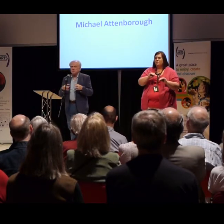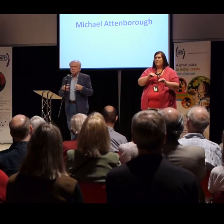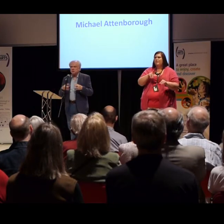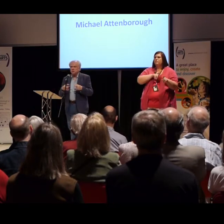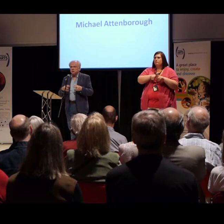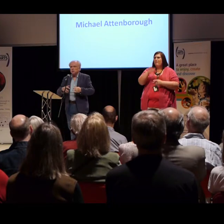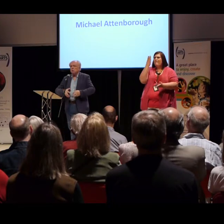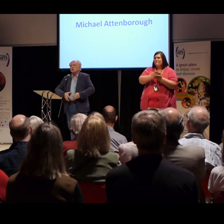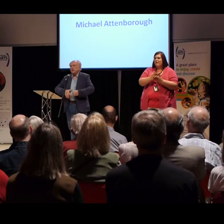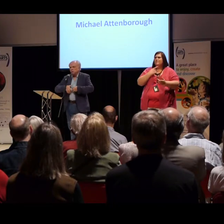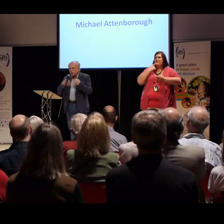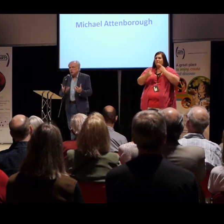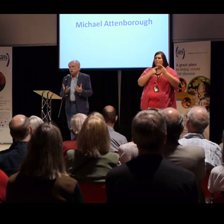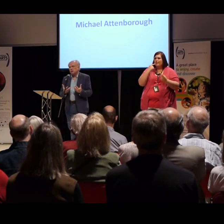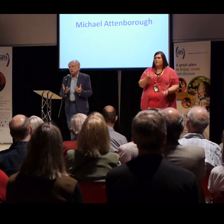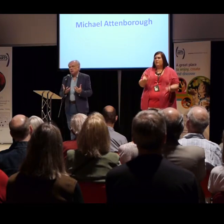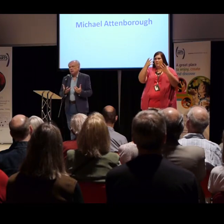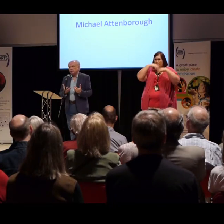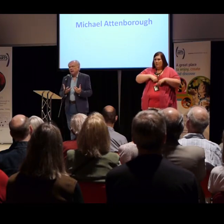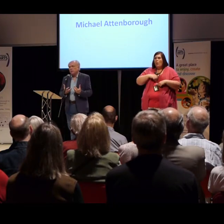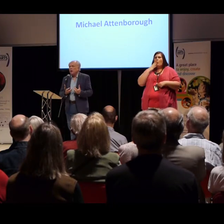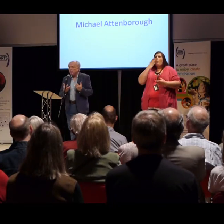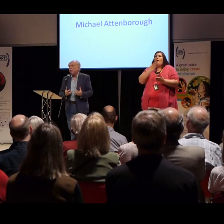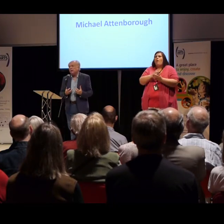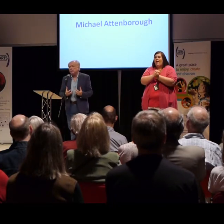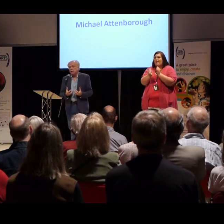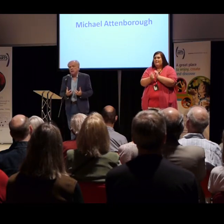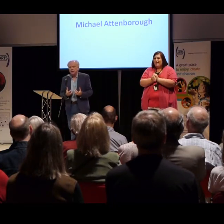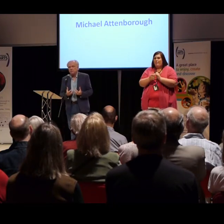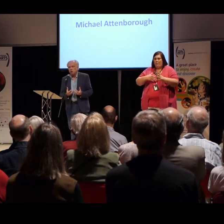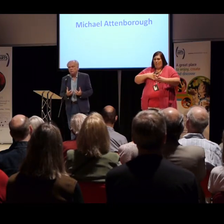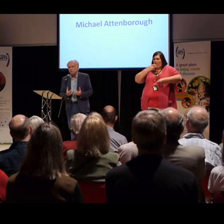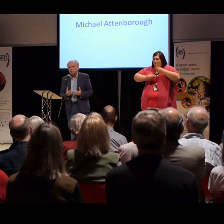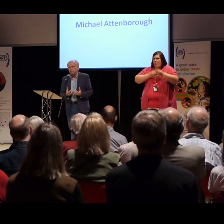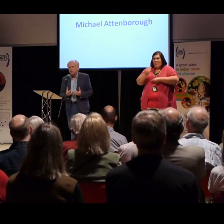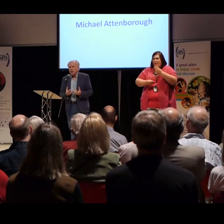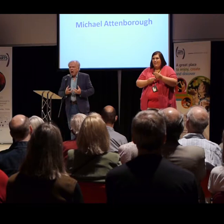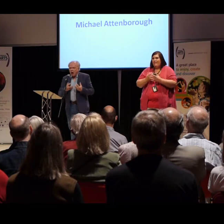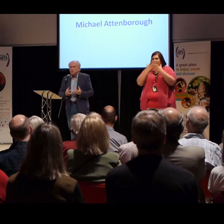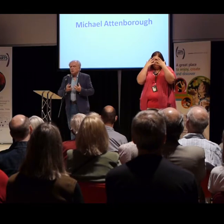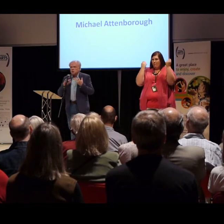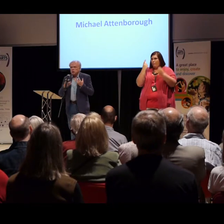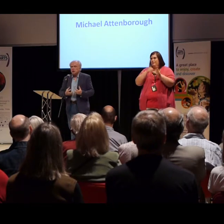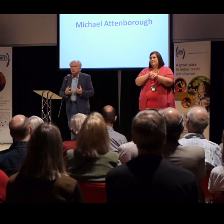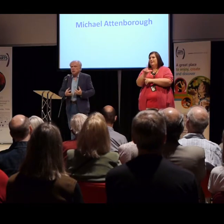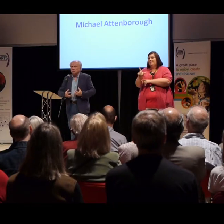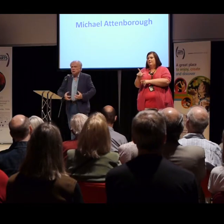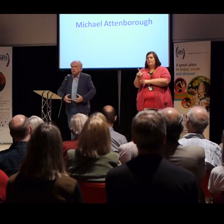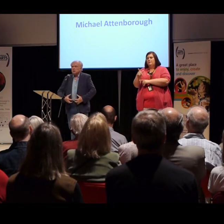"and information which are then regurgitated in an exam" "and probably, a year later, forgotten." "I'm interested in an education that"